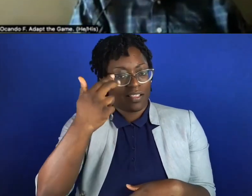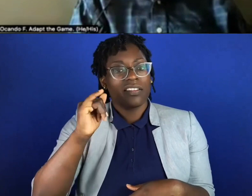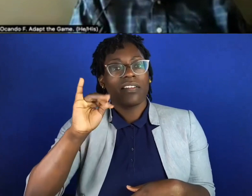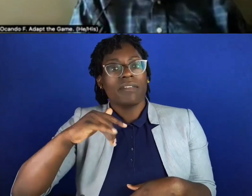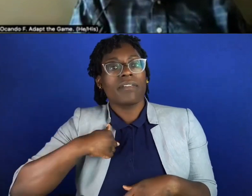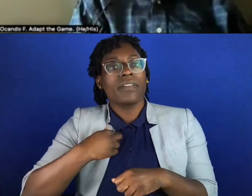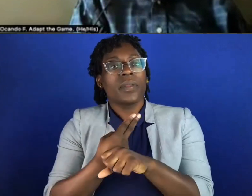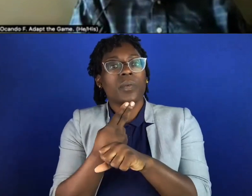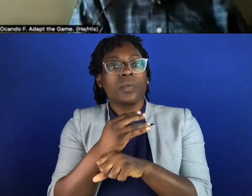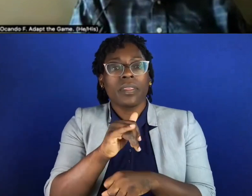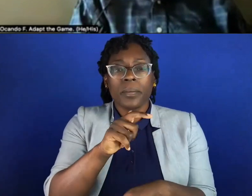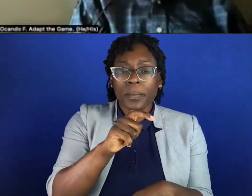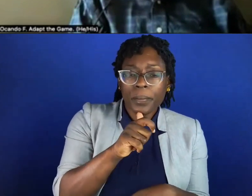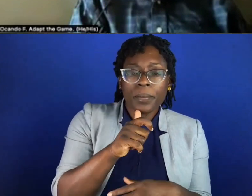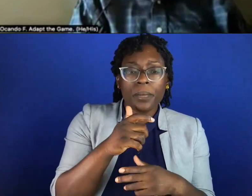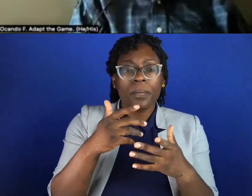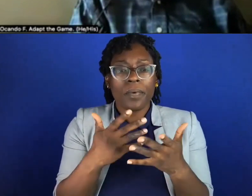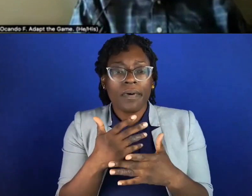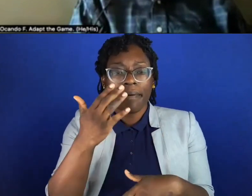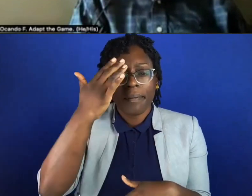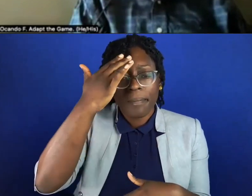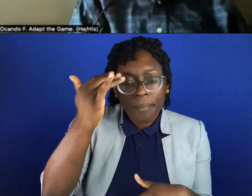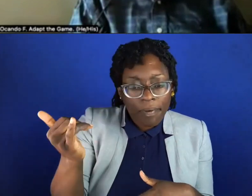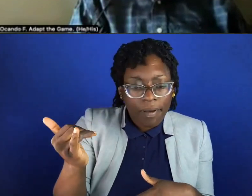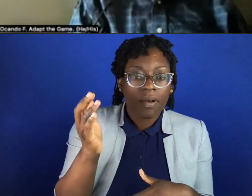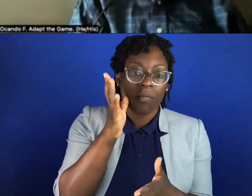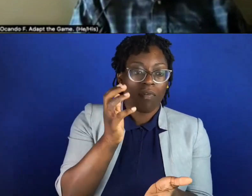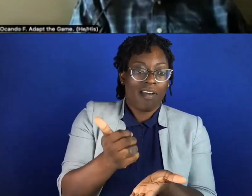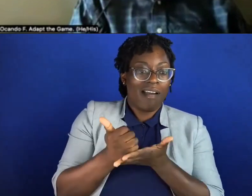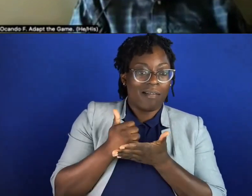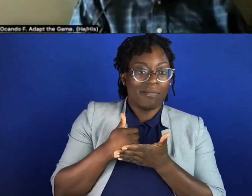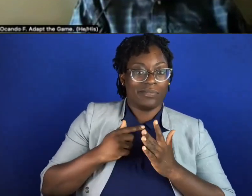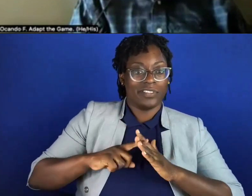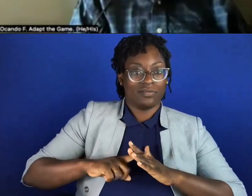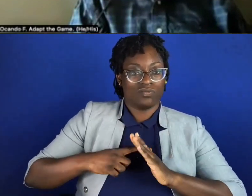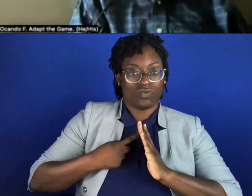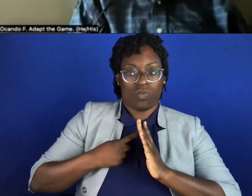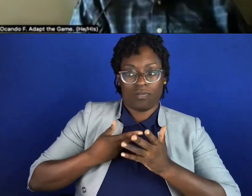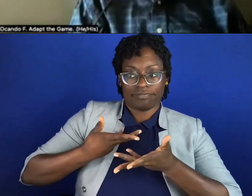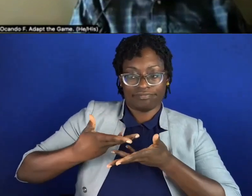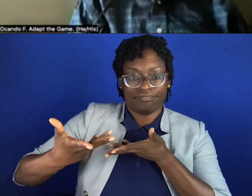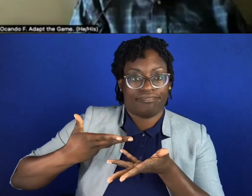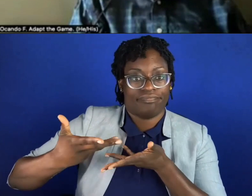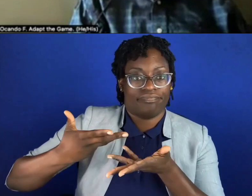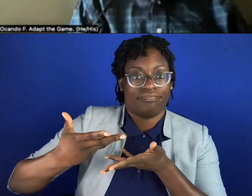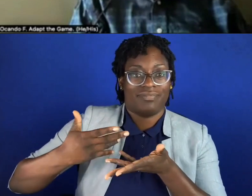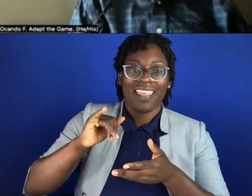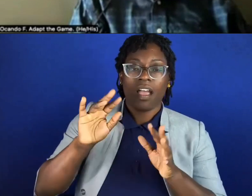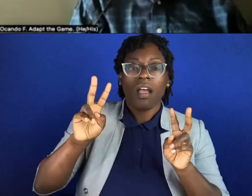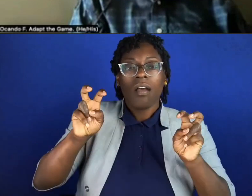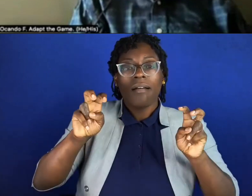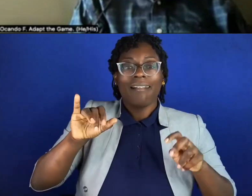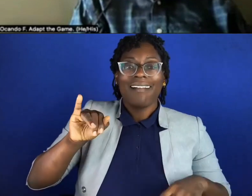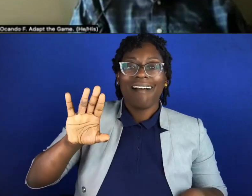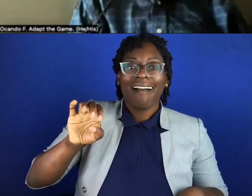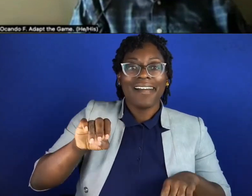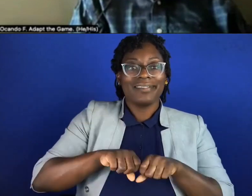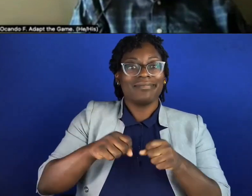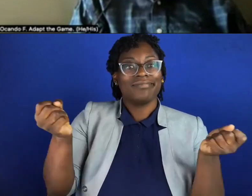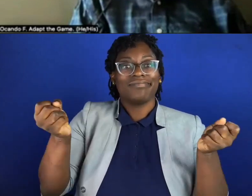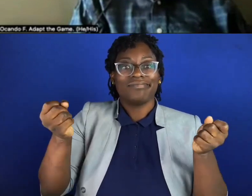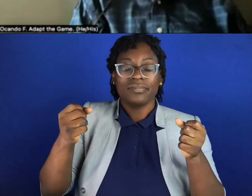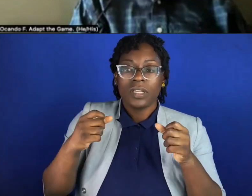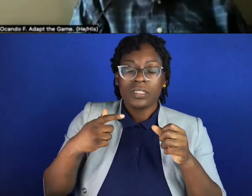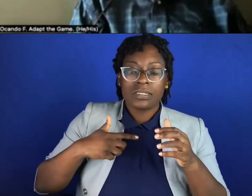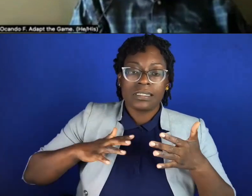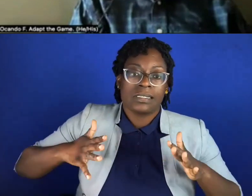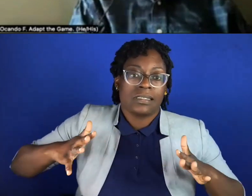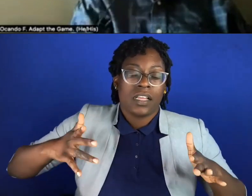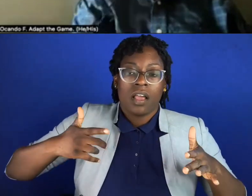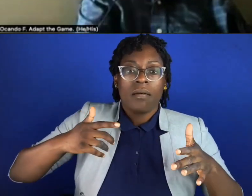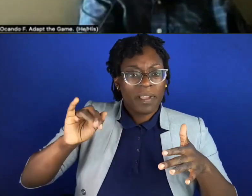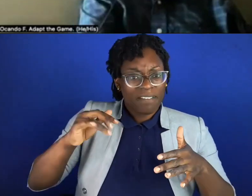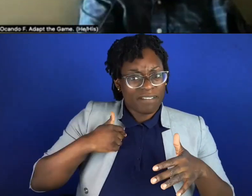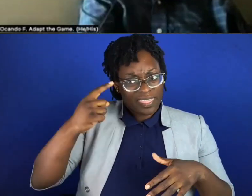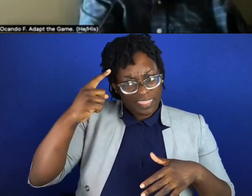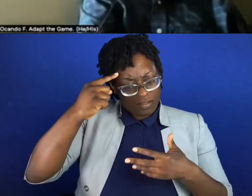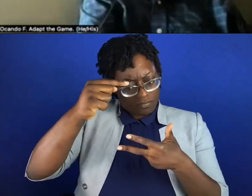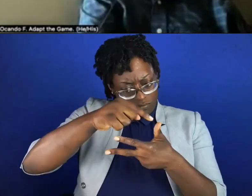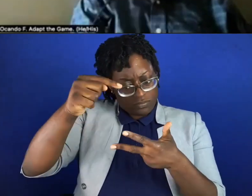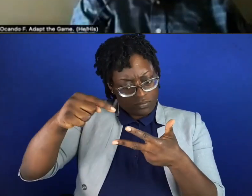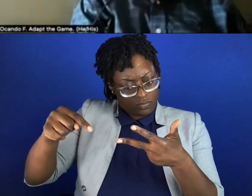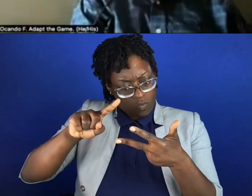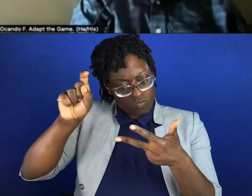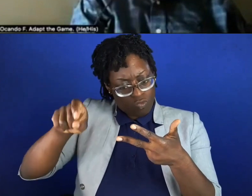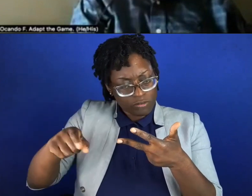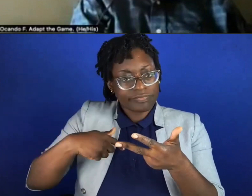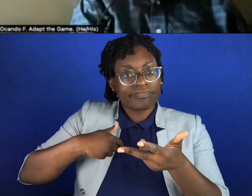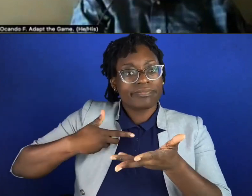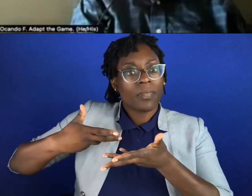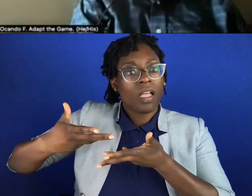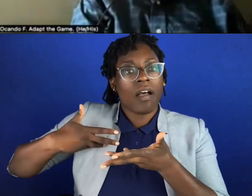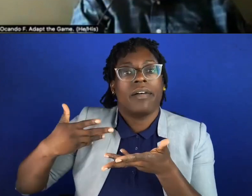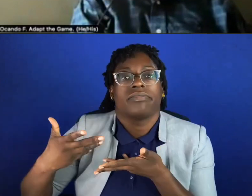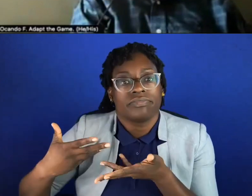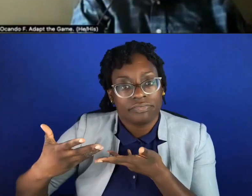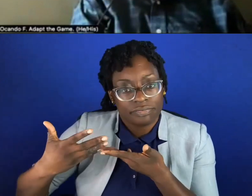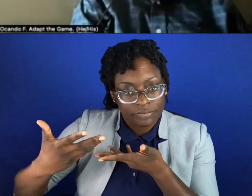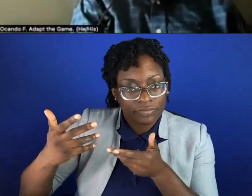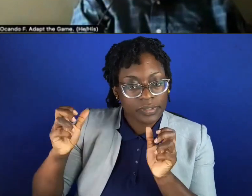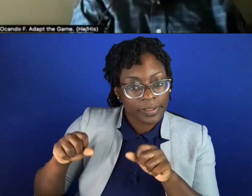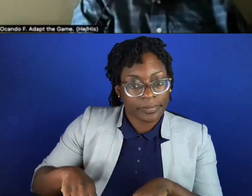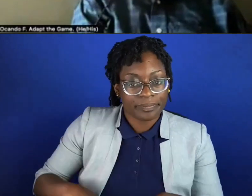is really helpful to break the ice which in this case is a conversation.